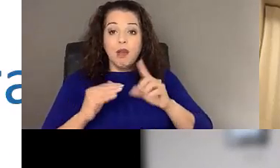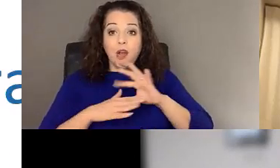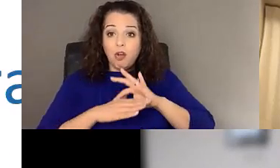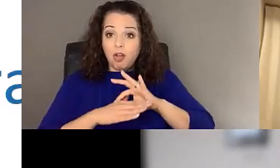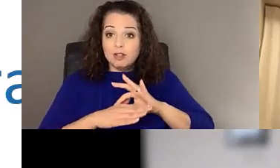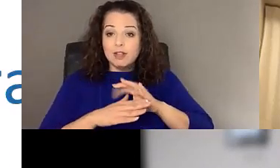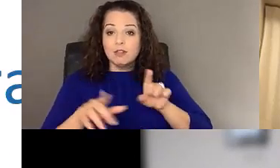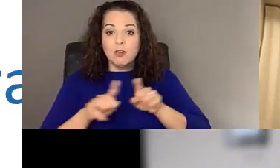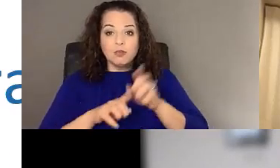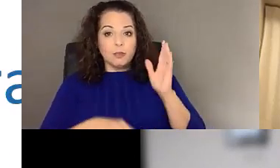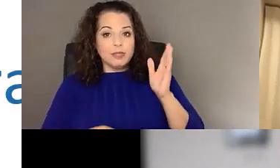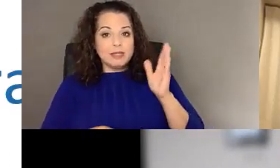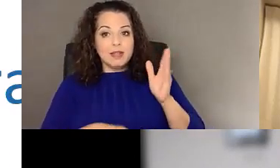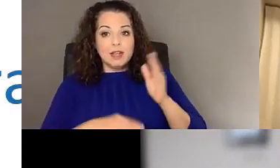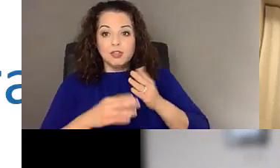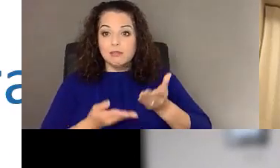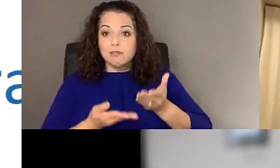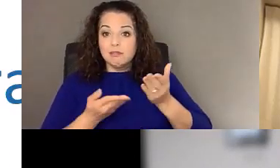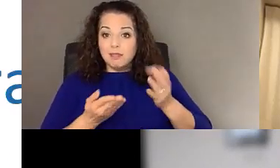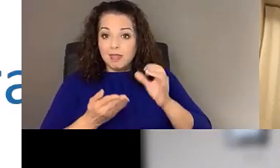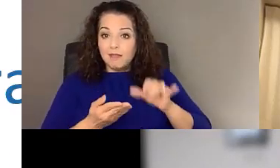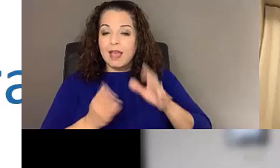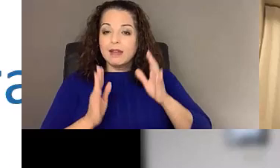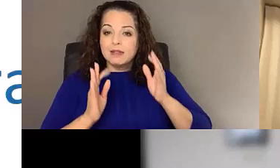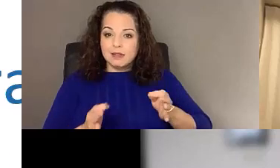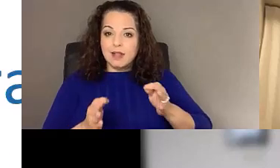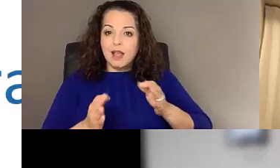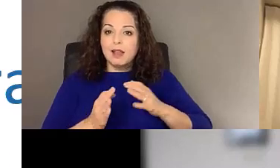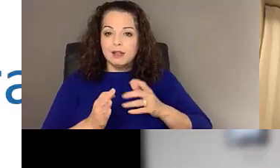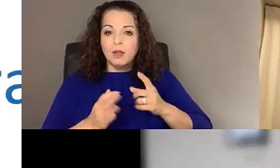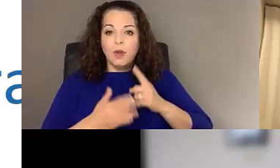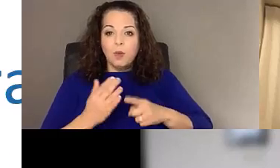are also determining factors of audience comprehension.